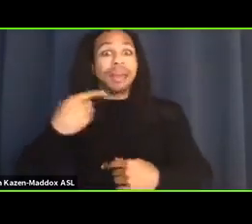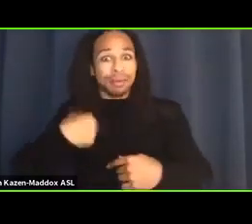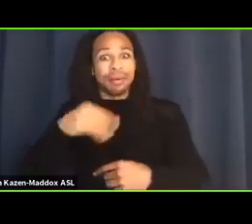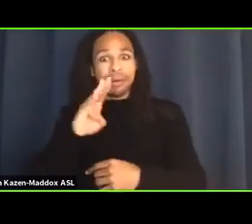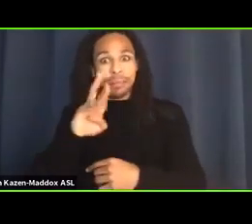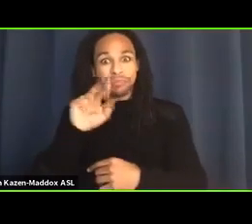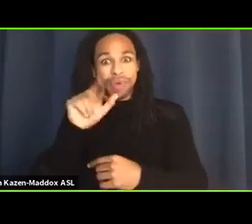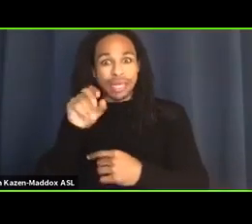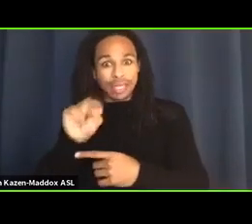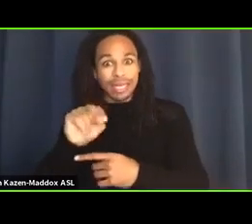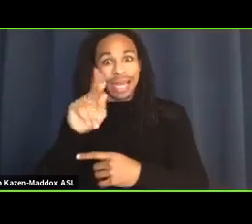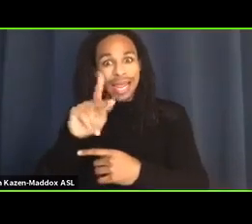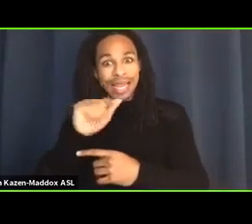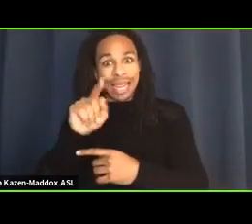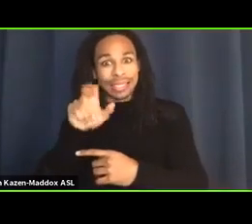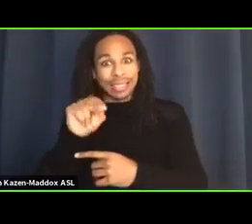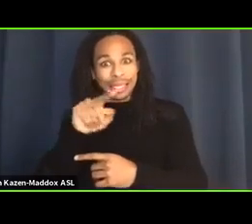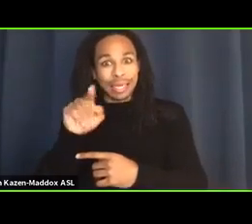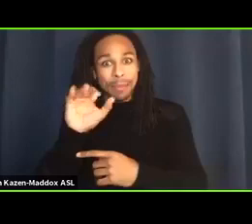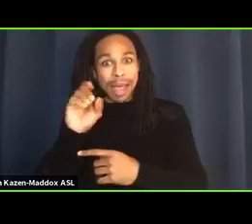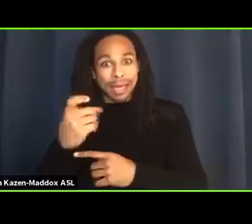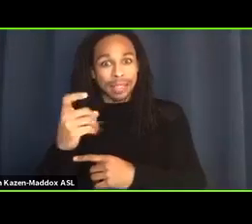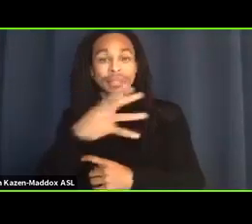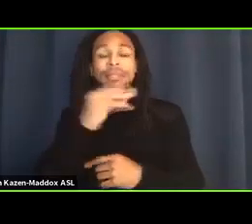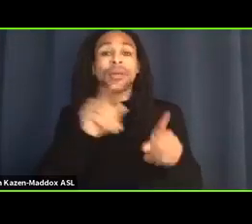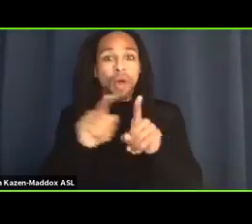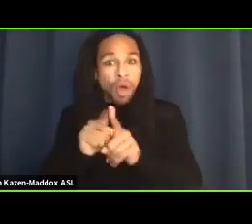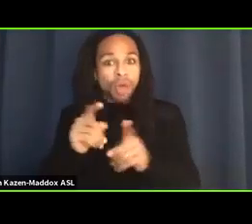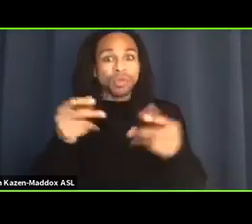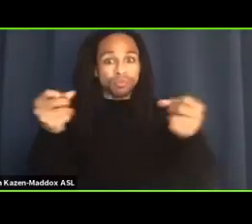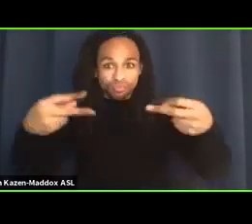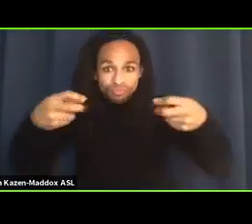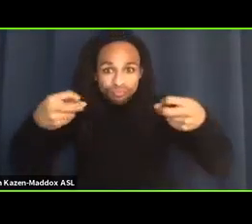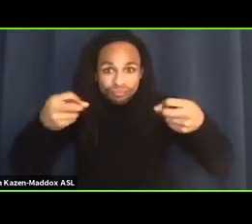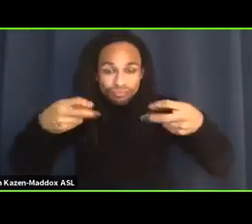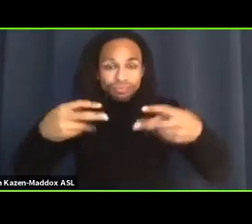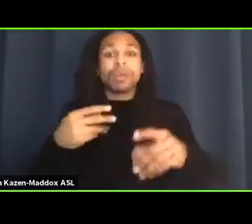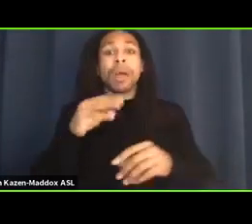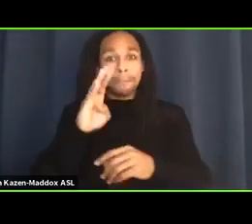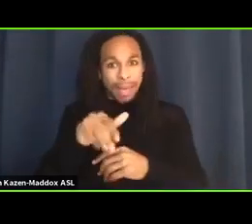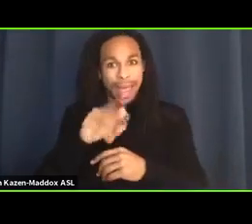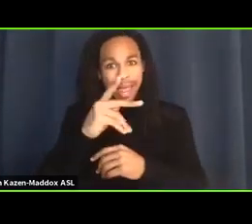us for this digital experience. And as we are at the mercy of technology, we want to